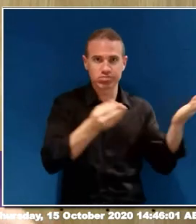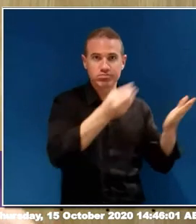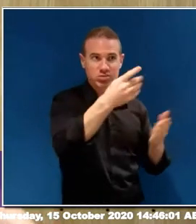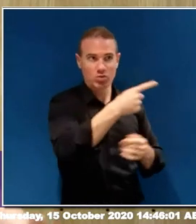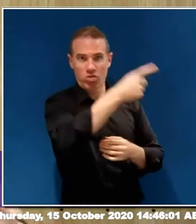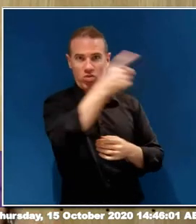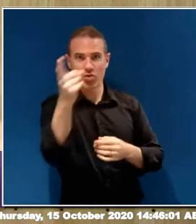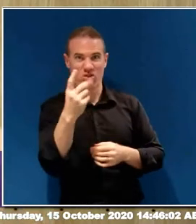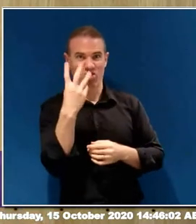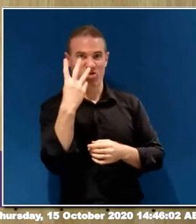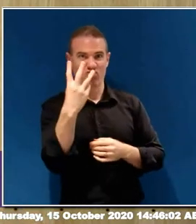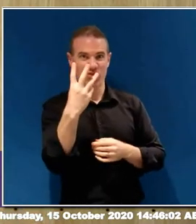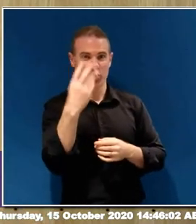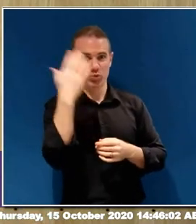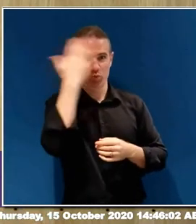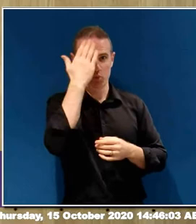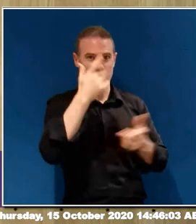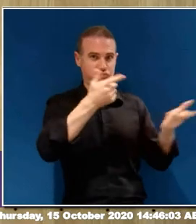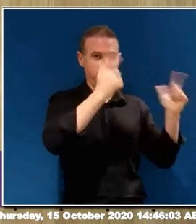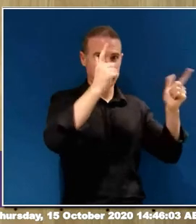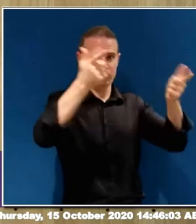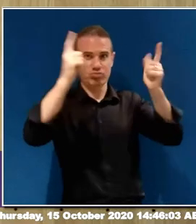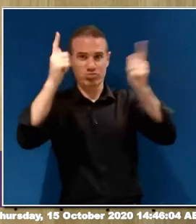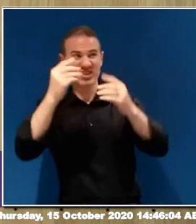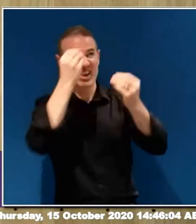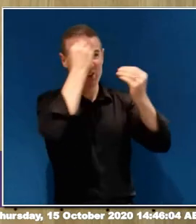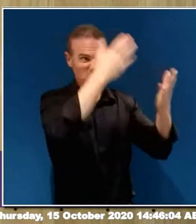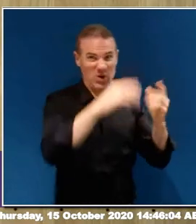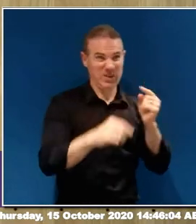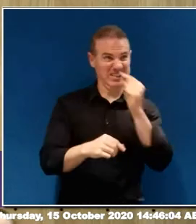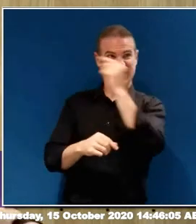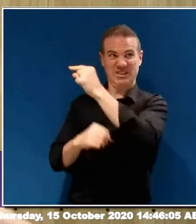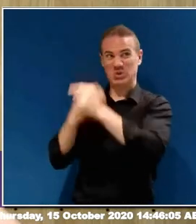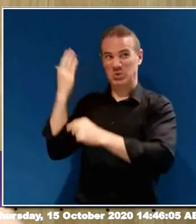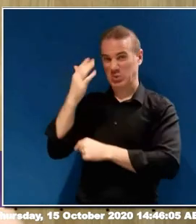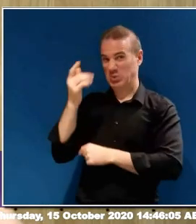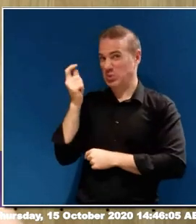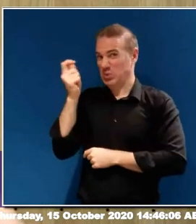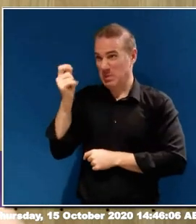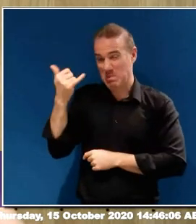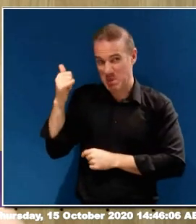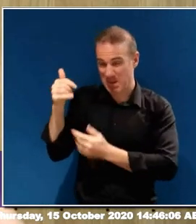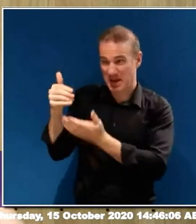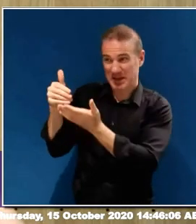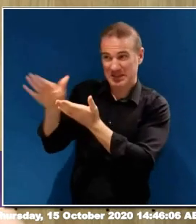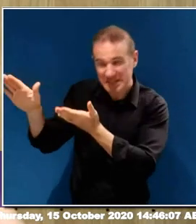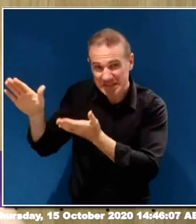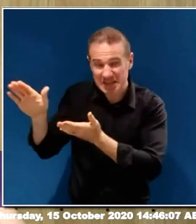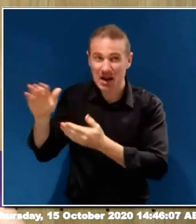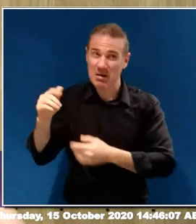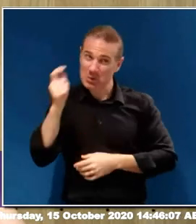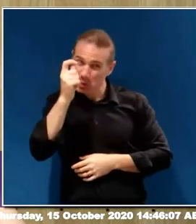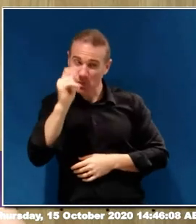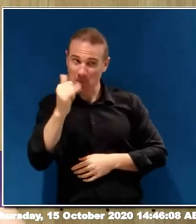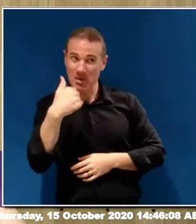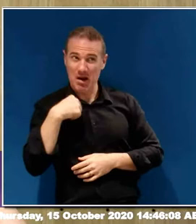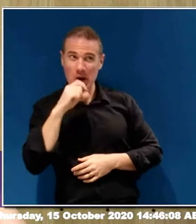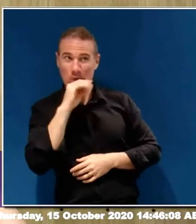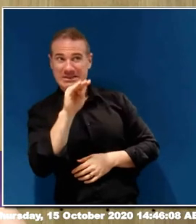for an expulsion, I may approach you shortly to see if this student can enrol." OK.